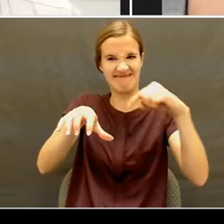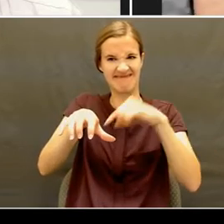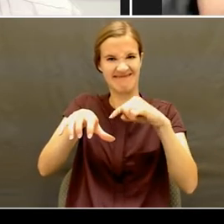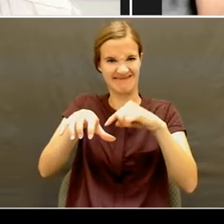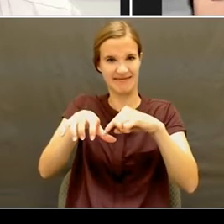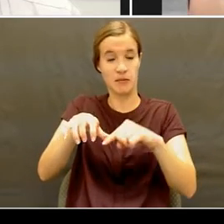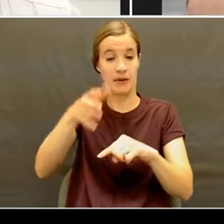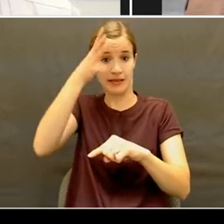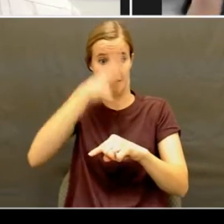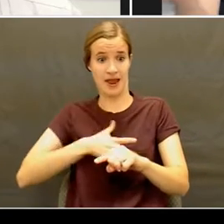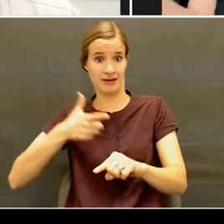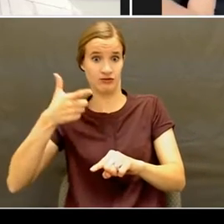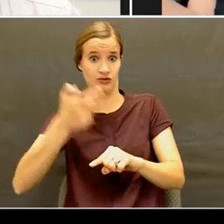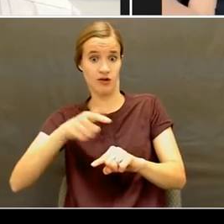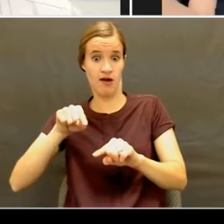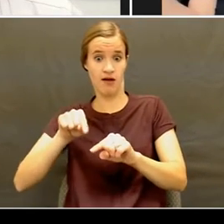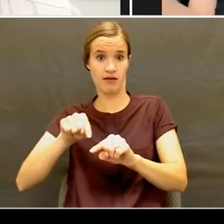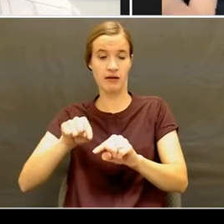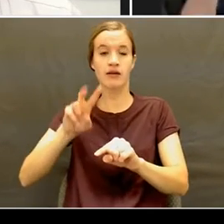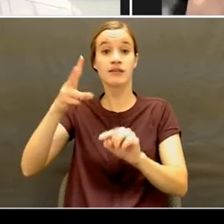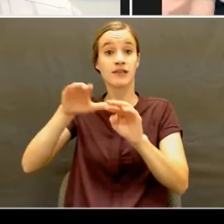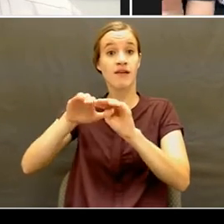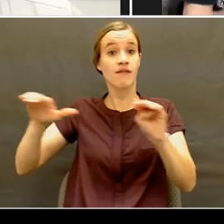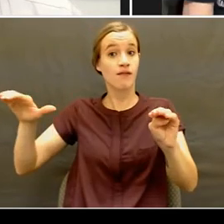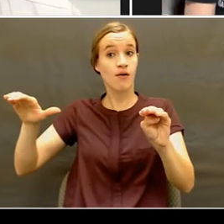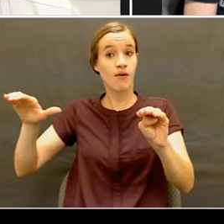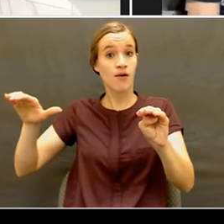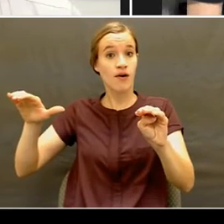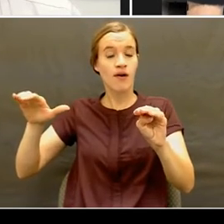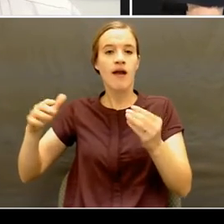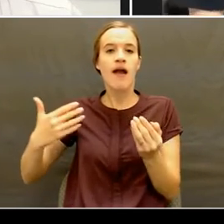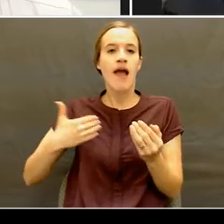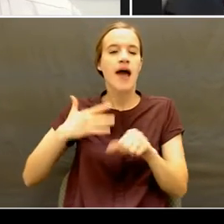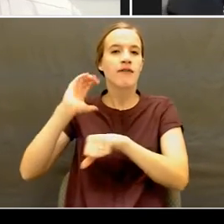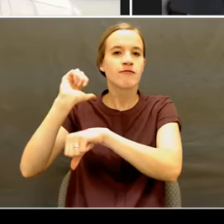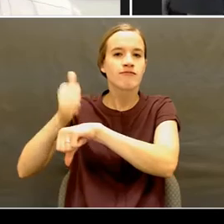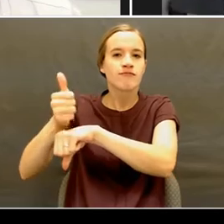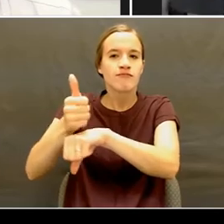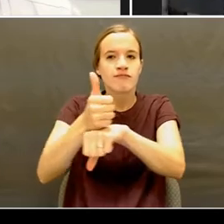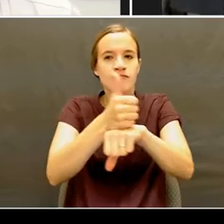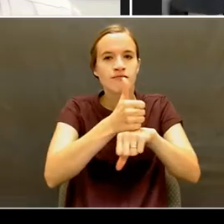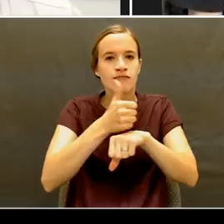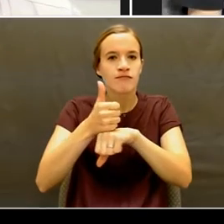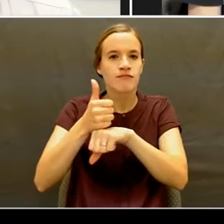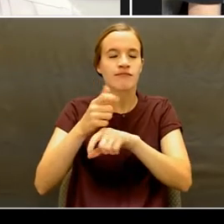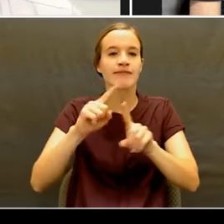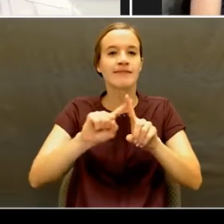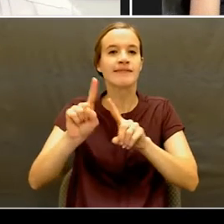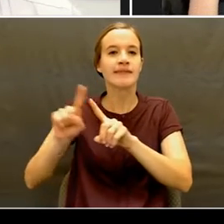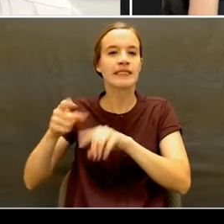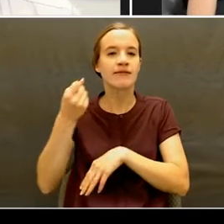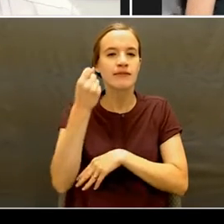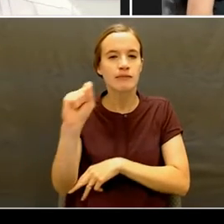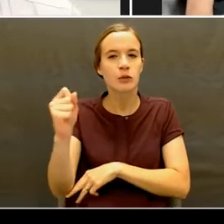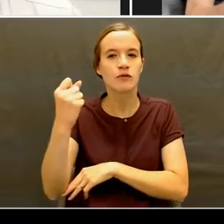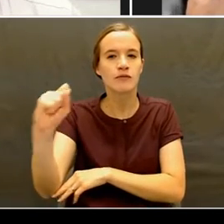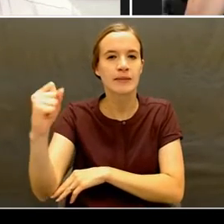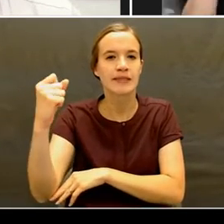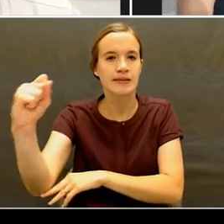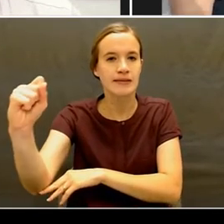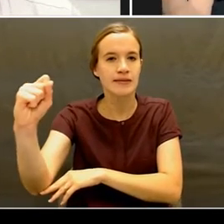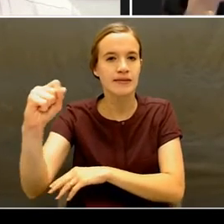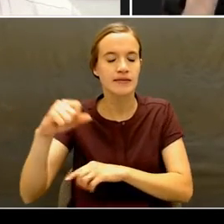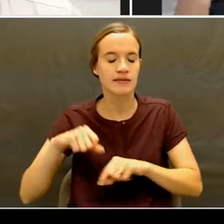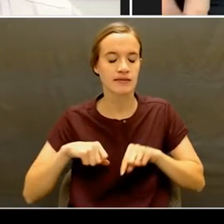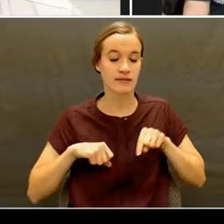building, and the second story is all about other movements that the, that has happened from the